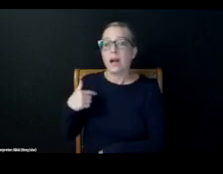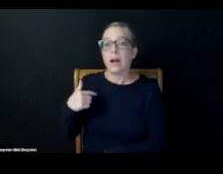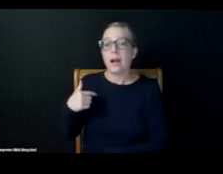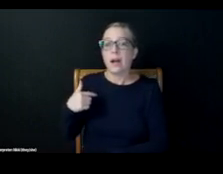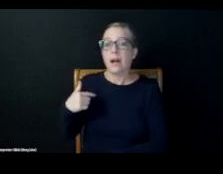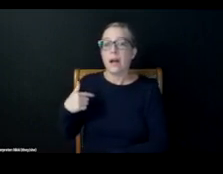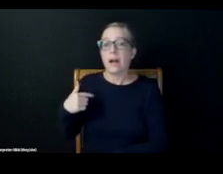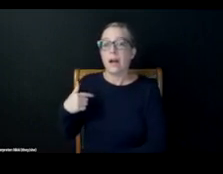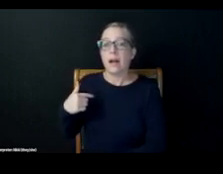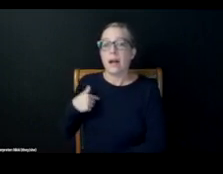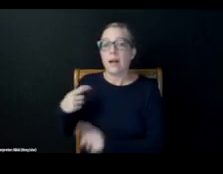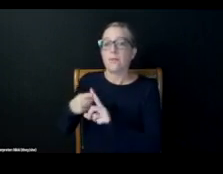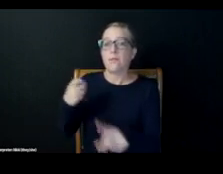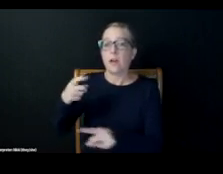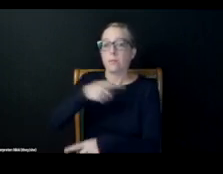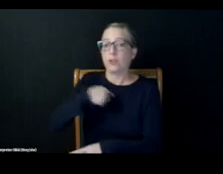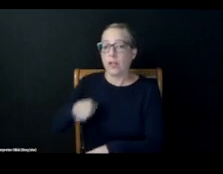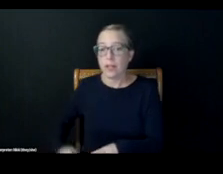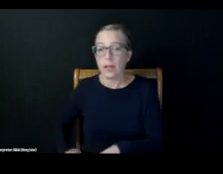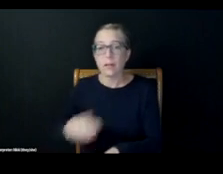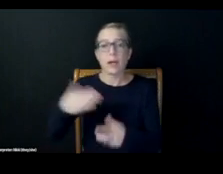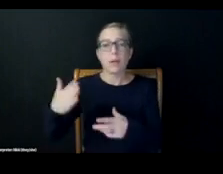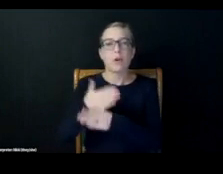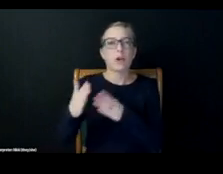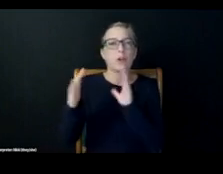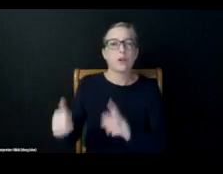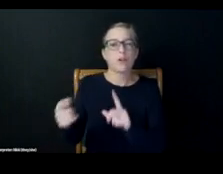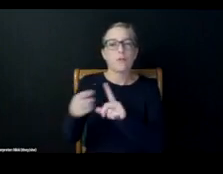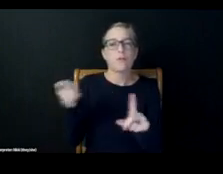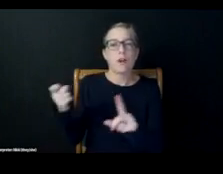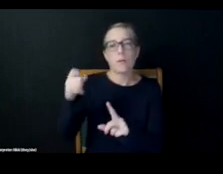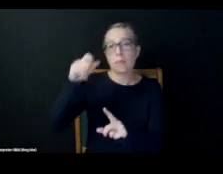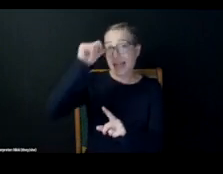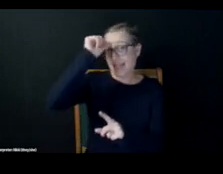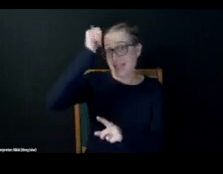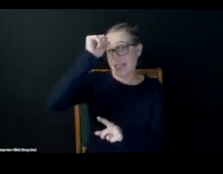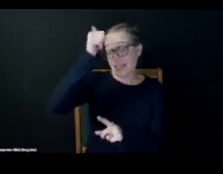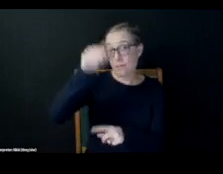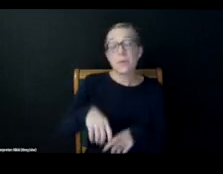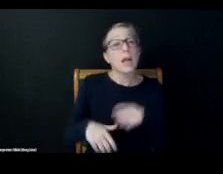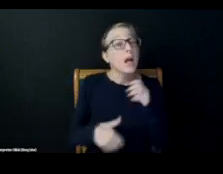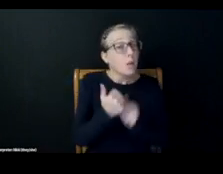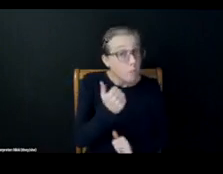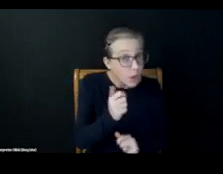Most immigrants here in the US are here legally, and I know the participants,